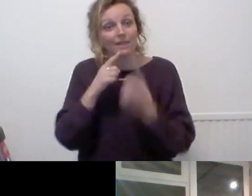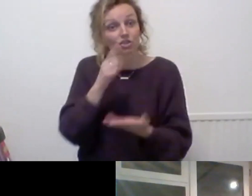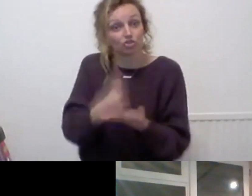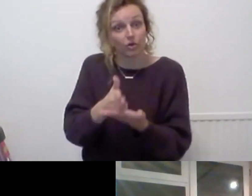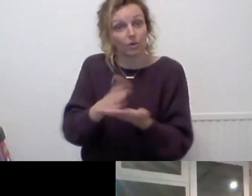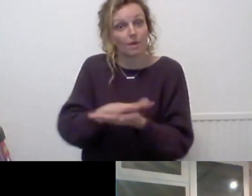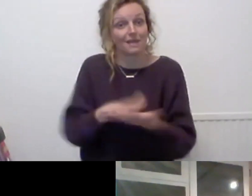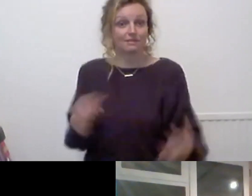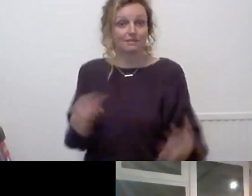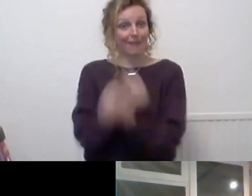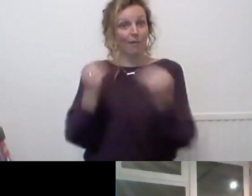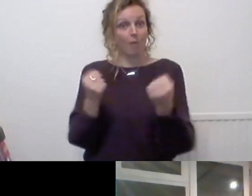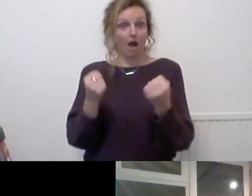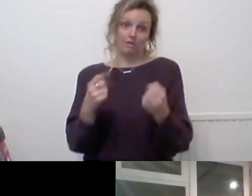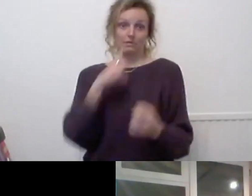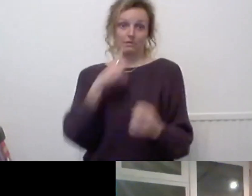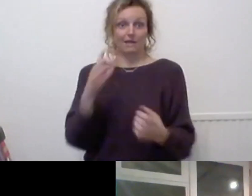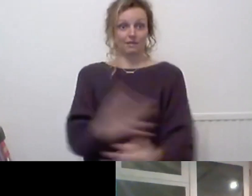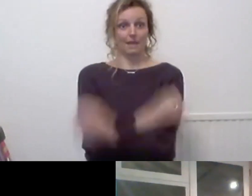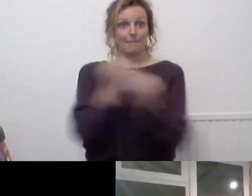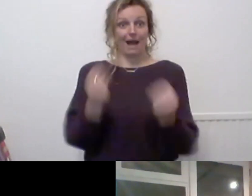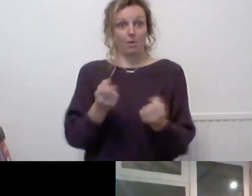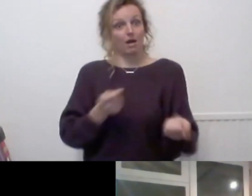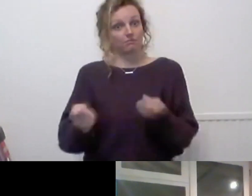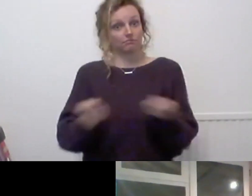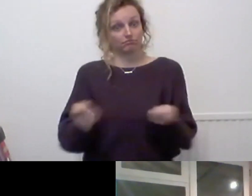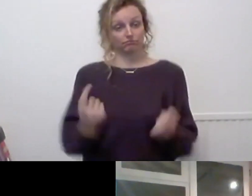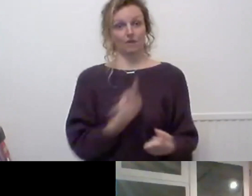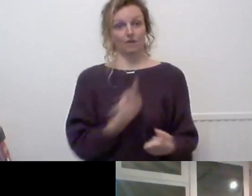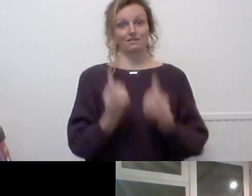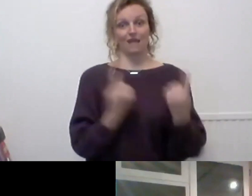not sure, there are some really good information sources that we have within the UK, you know,